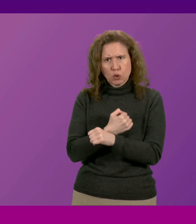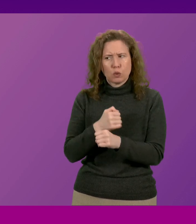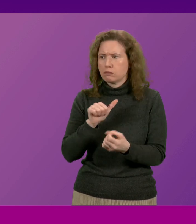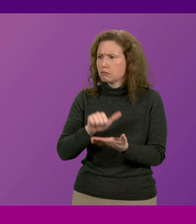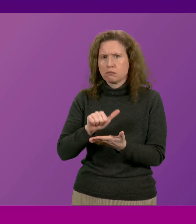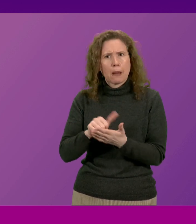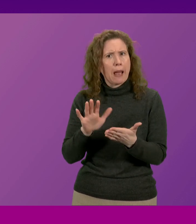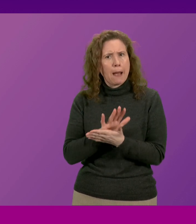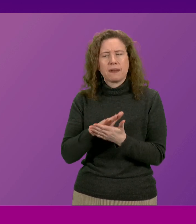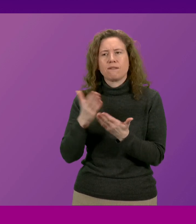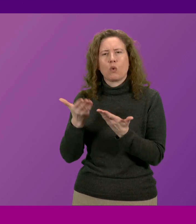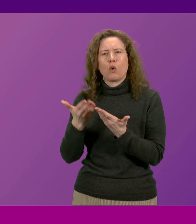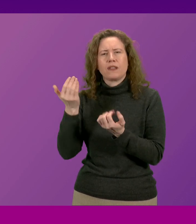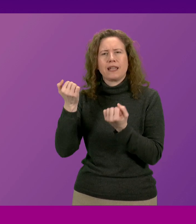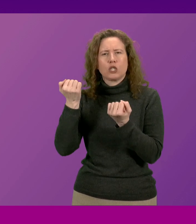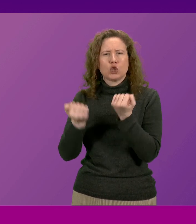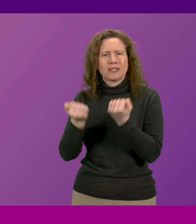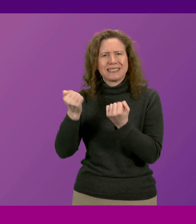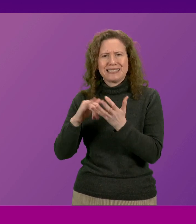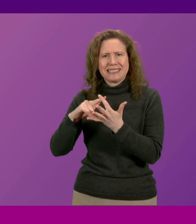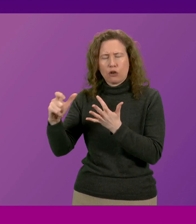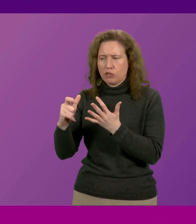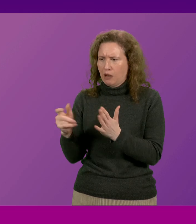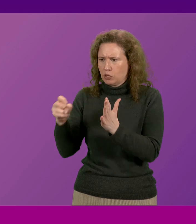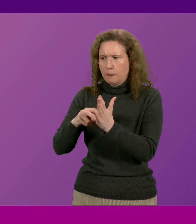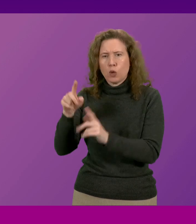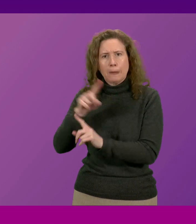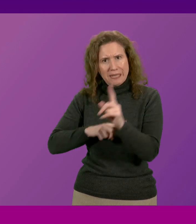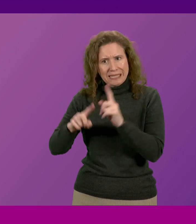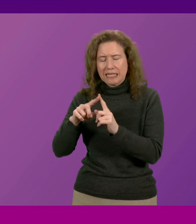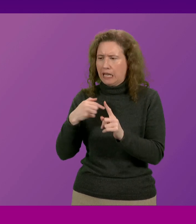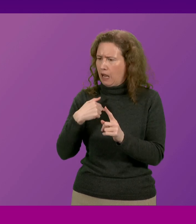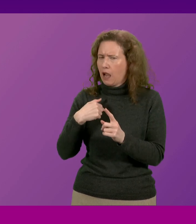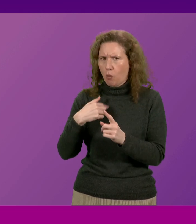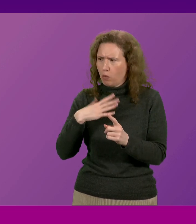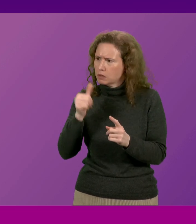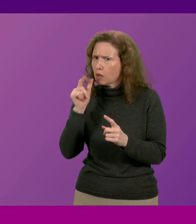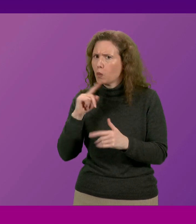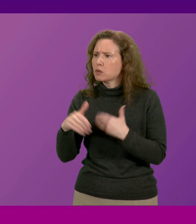Cabinet Secretary for Justice and Home Affairs to have a meeting on the matter, and I will obviously be close to the issue.